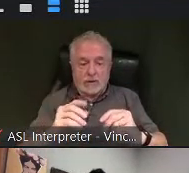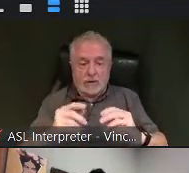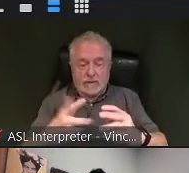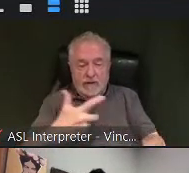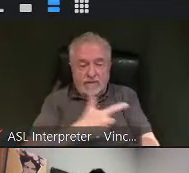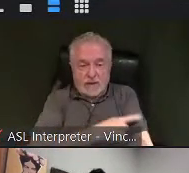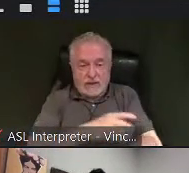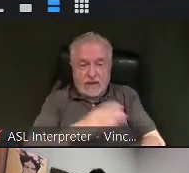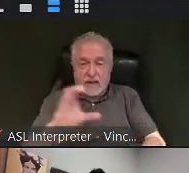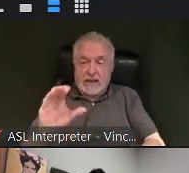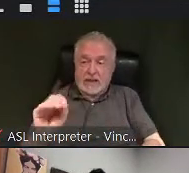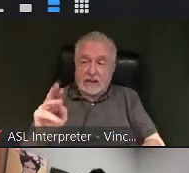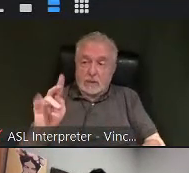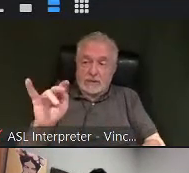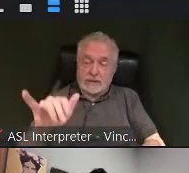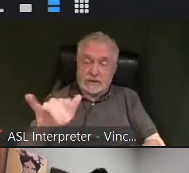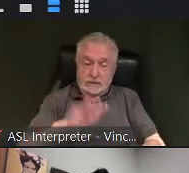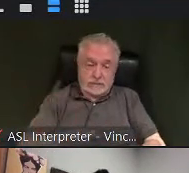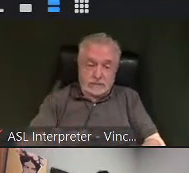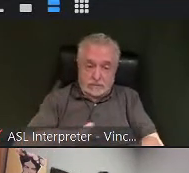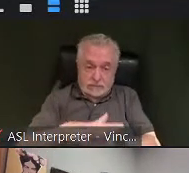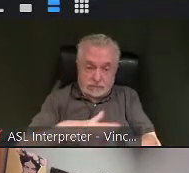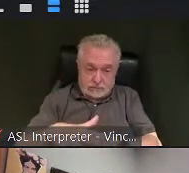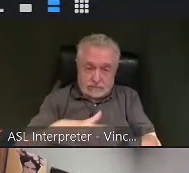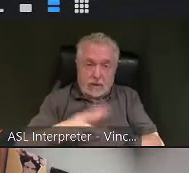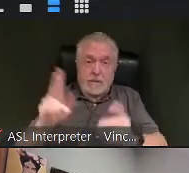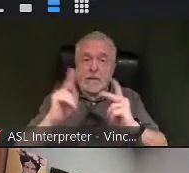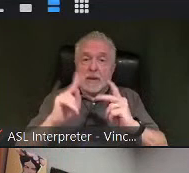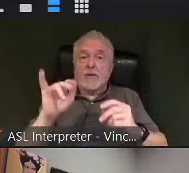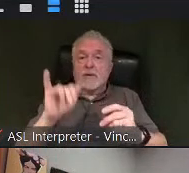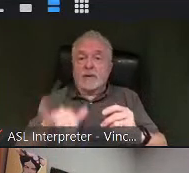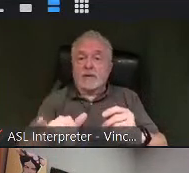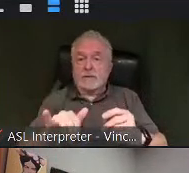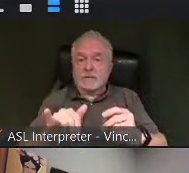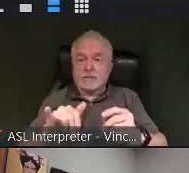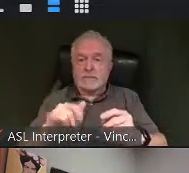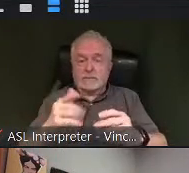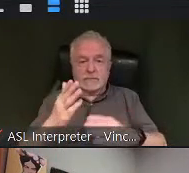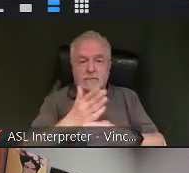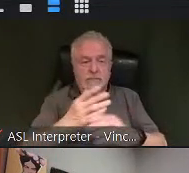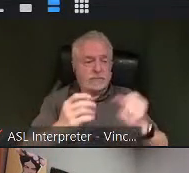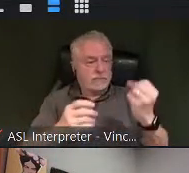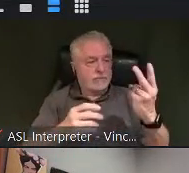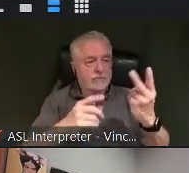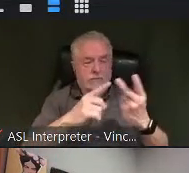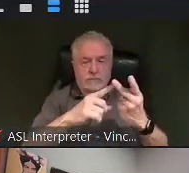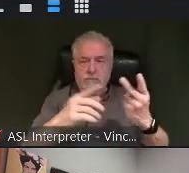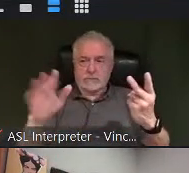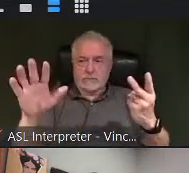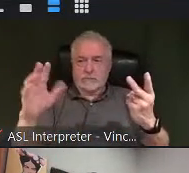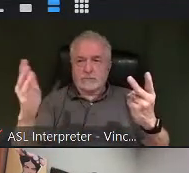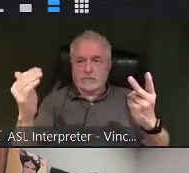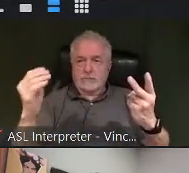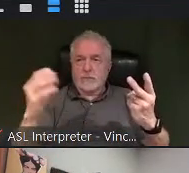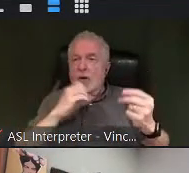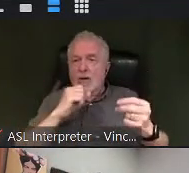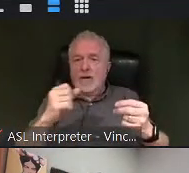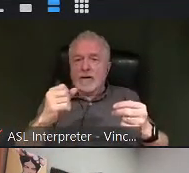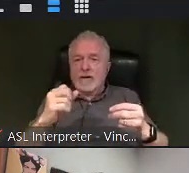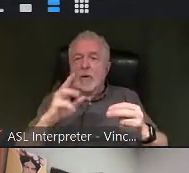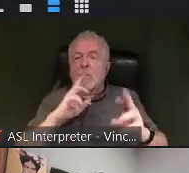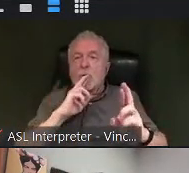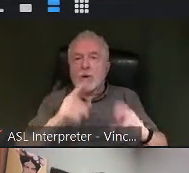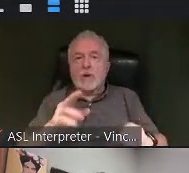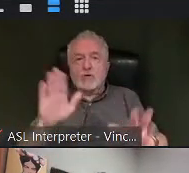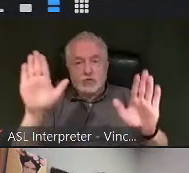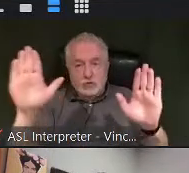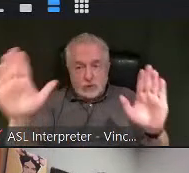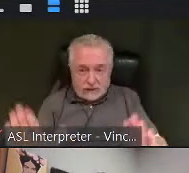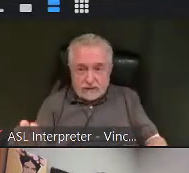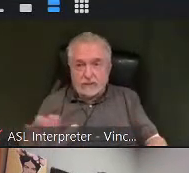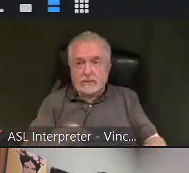county are people that between 12 and 15 years old have responded great.